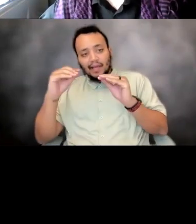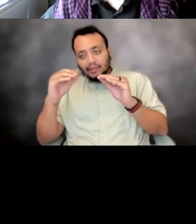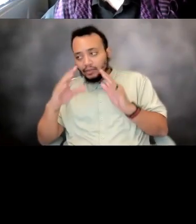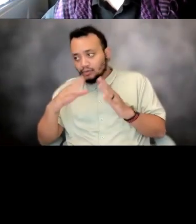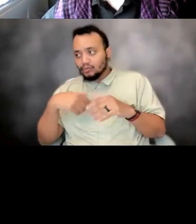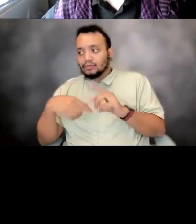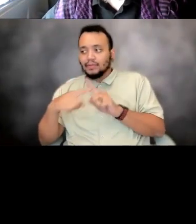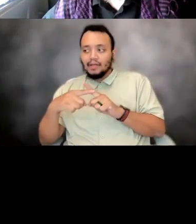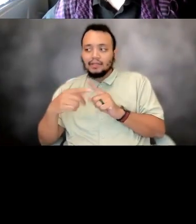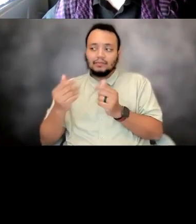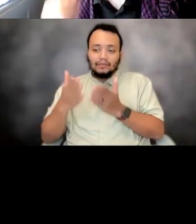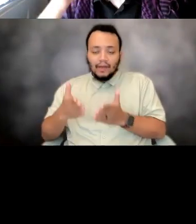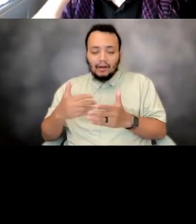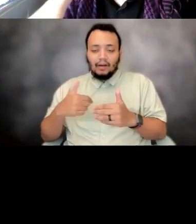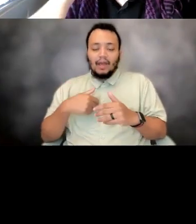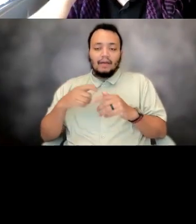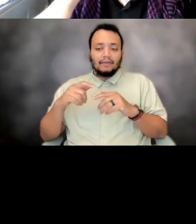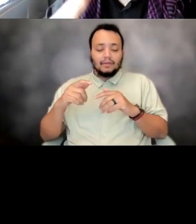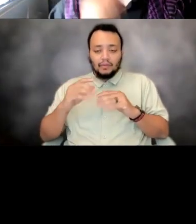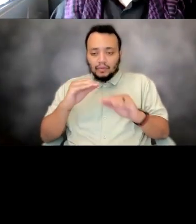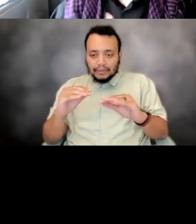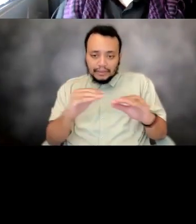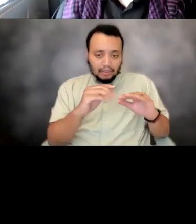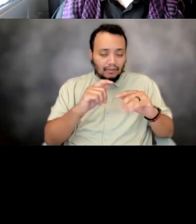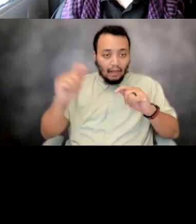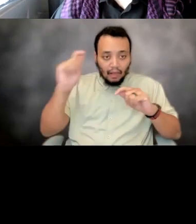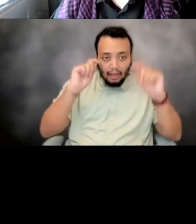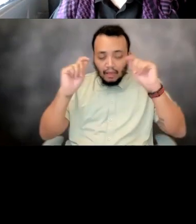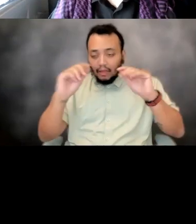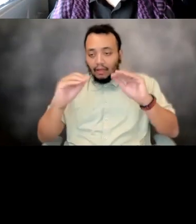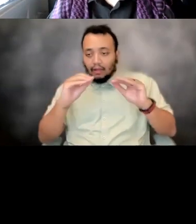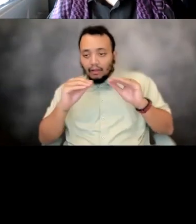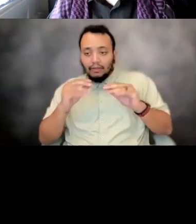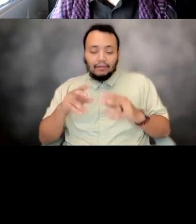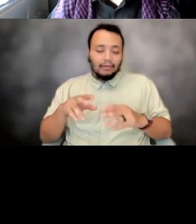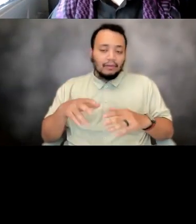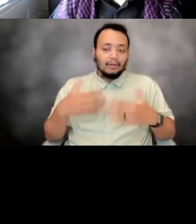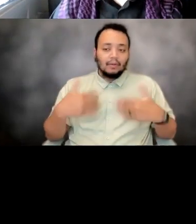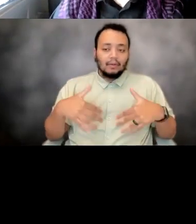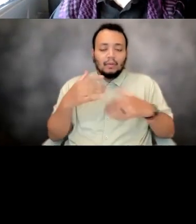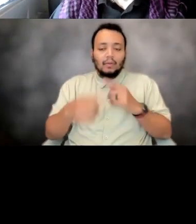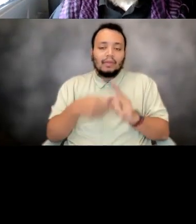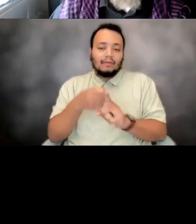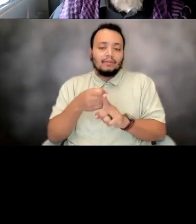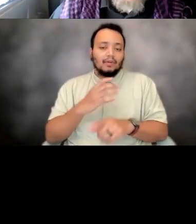all of these different hats, which again, is gonna impact the services that clients receive.